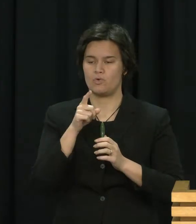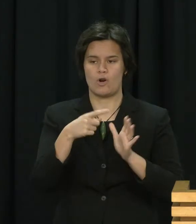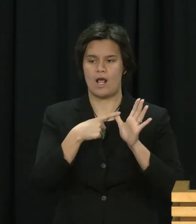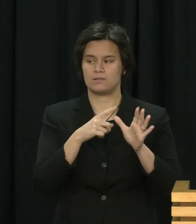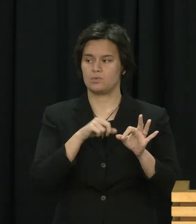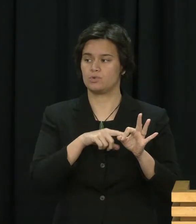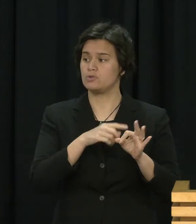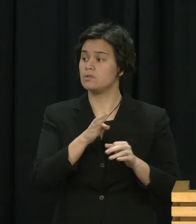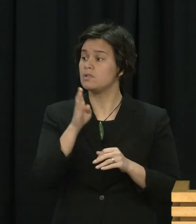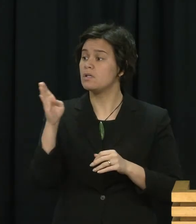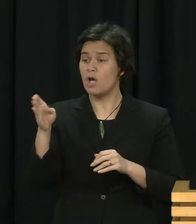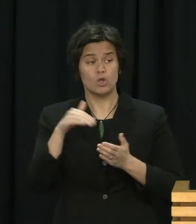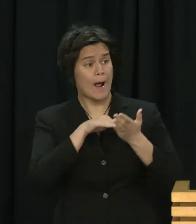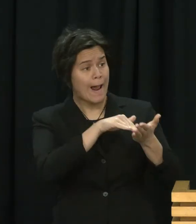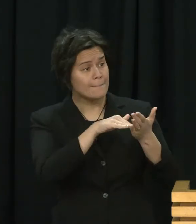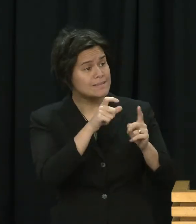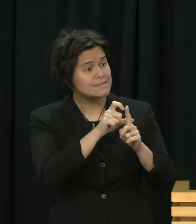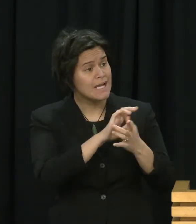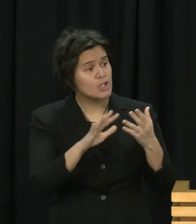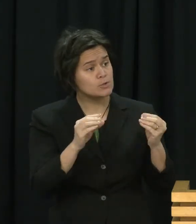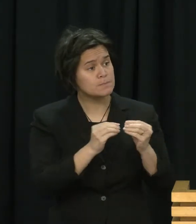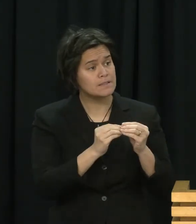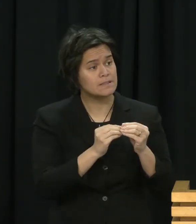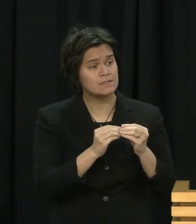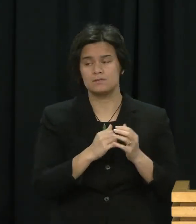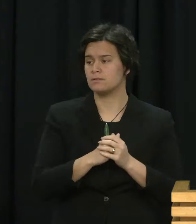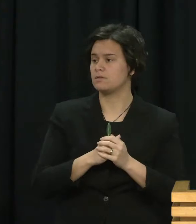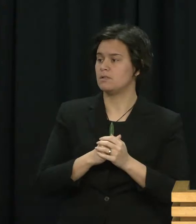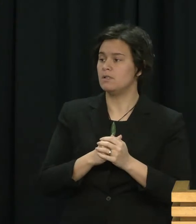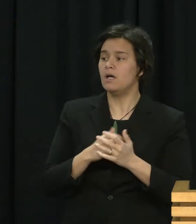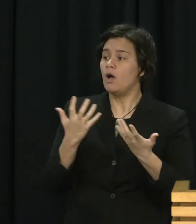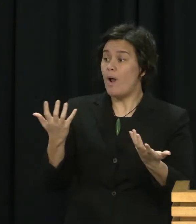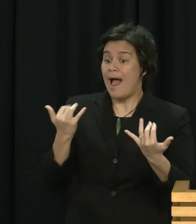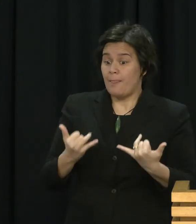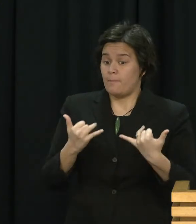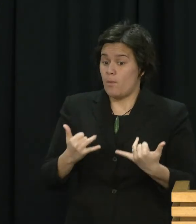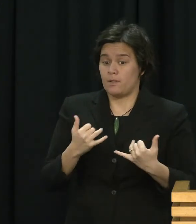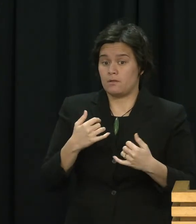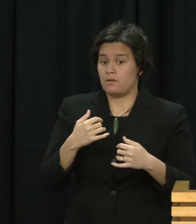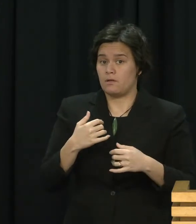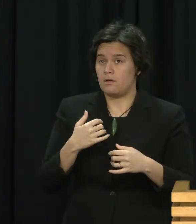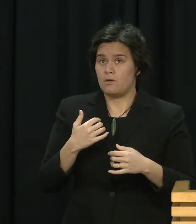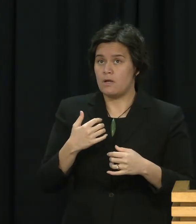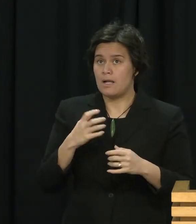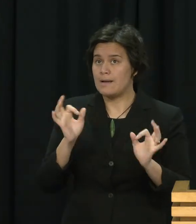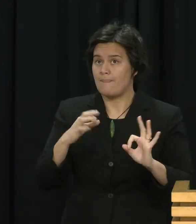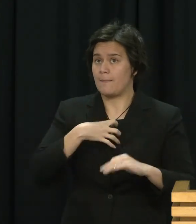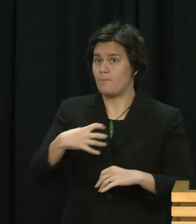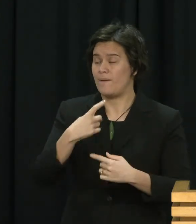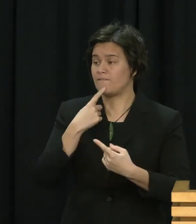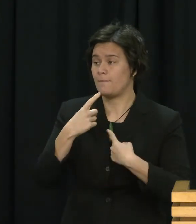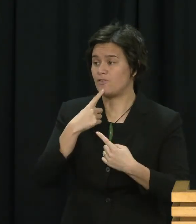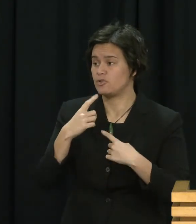is secure. Do you need to get to the bottom to see this? Are you helping DHBs?